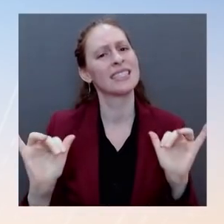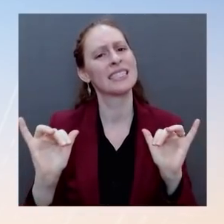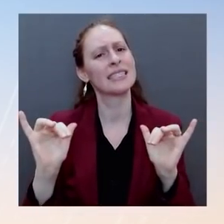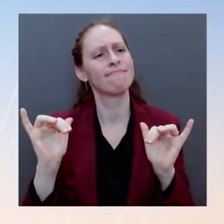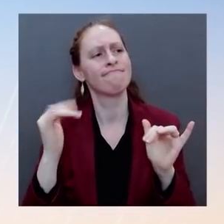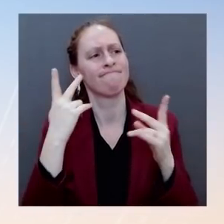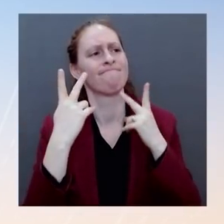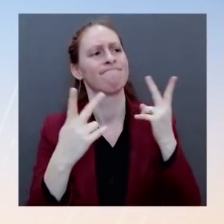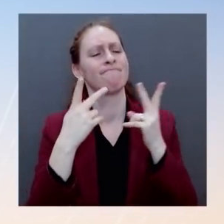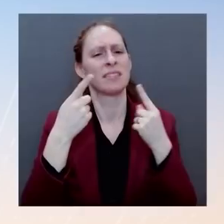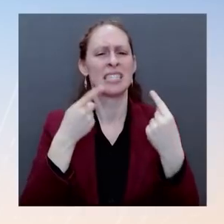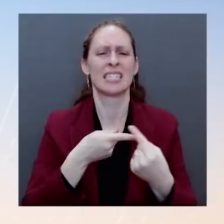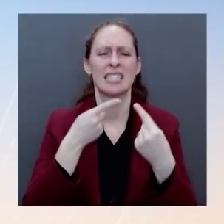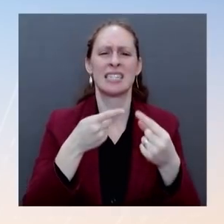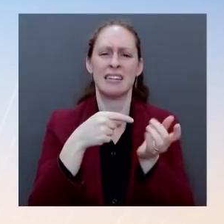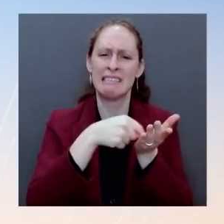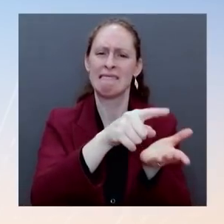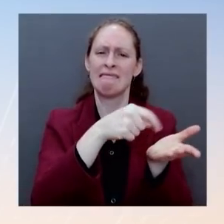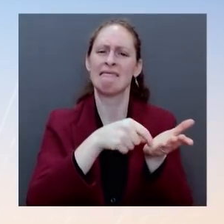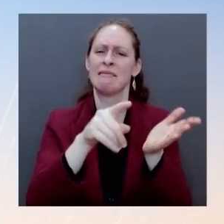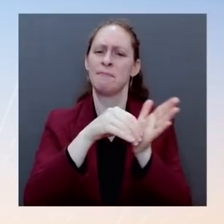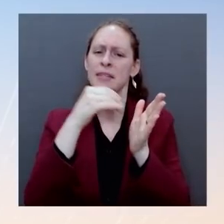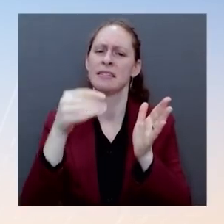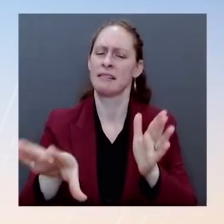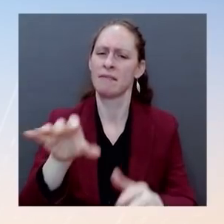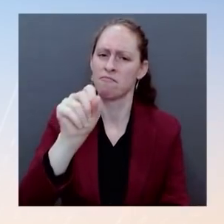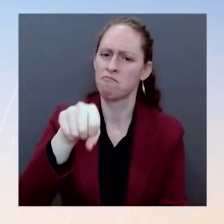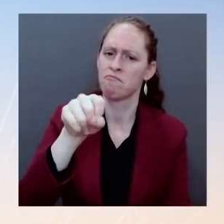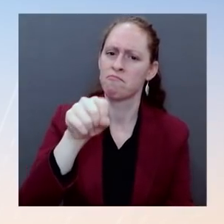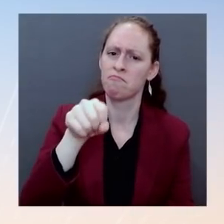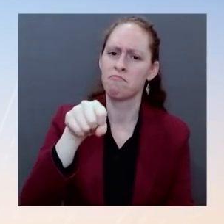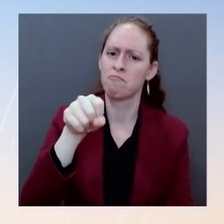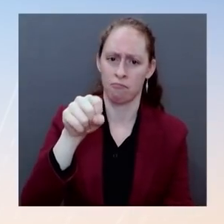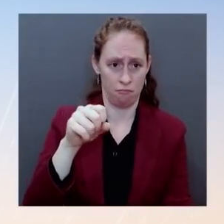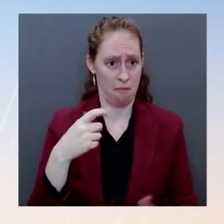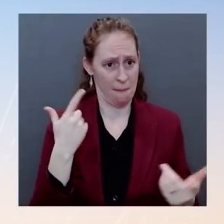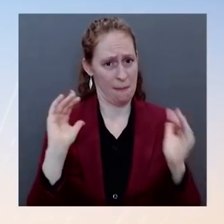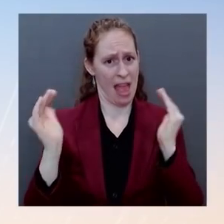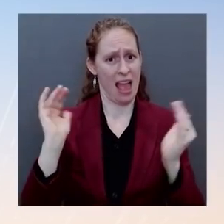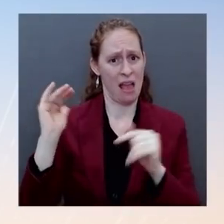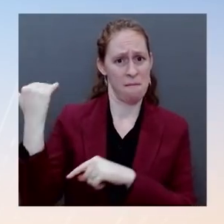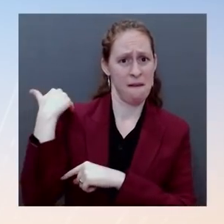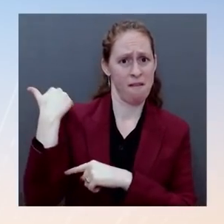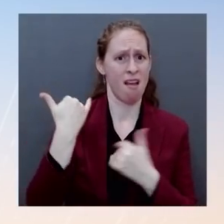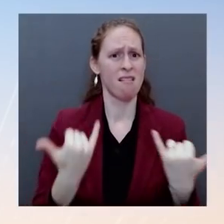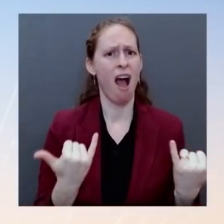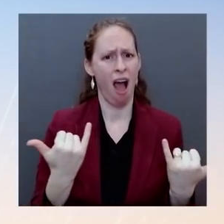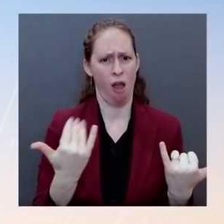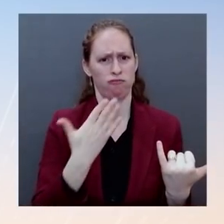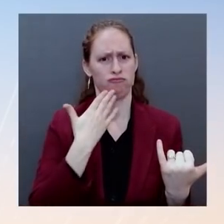that -- against that challenge. And that's -- that's the President's focus. Ms. Psaki: All right. Jeff.